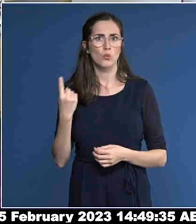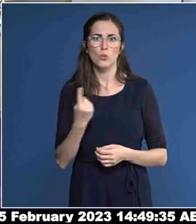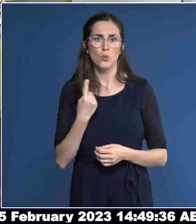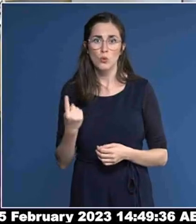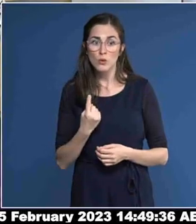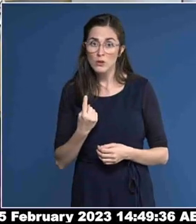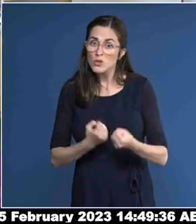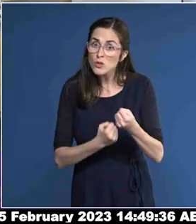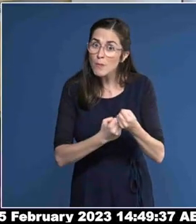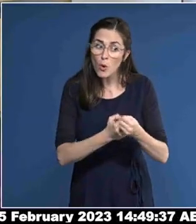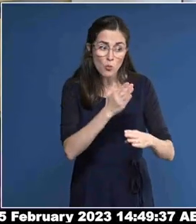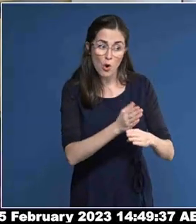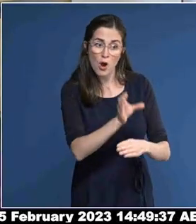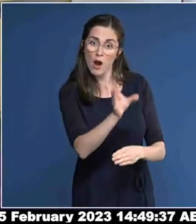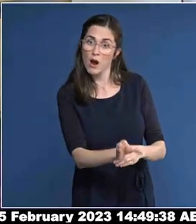worker at a local level or a house manager?